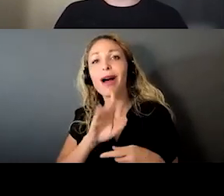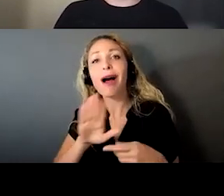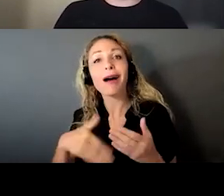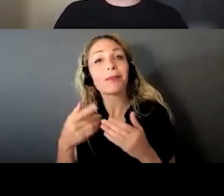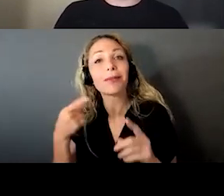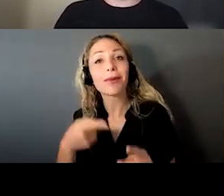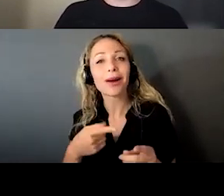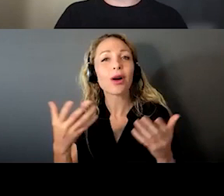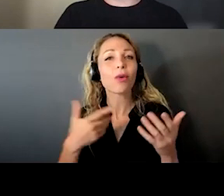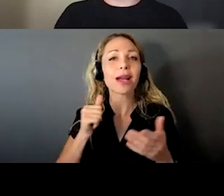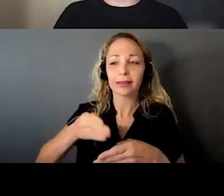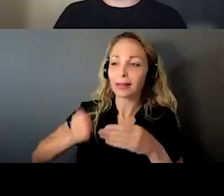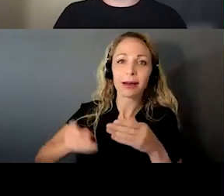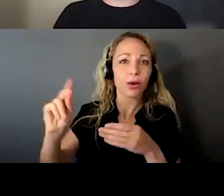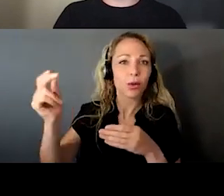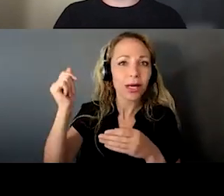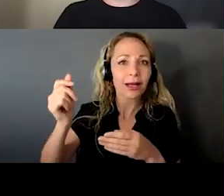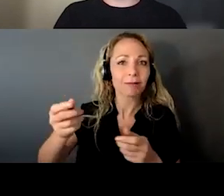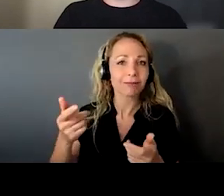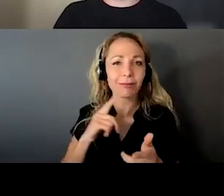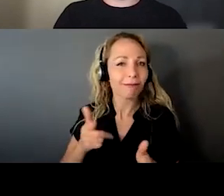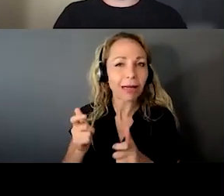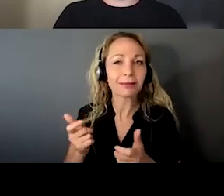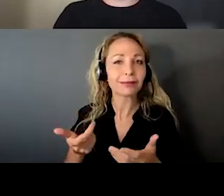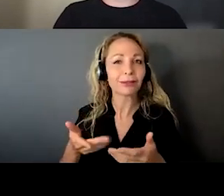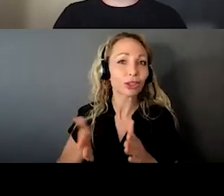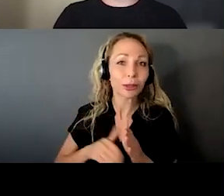CHEAPEST, THE BEST AND LET THAT KIND OF GUIDE YOU TO THE BEST ANSWER.